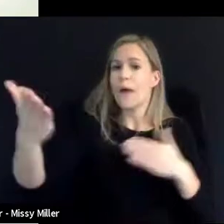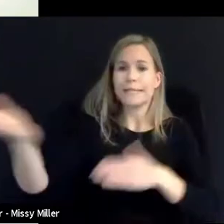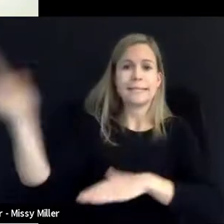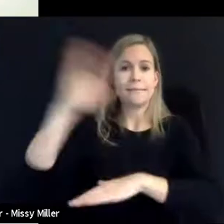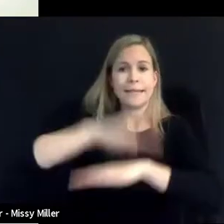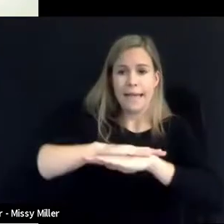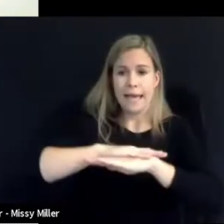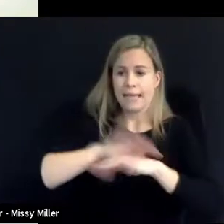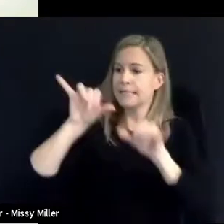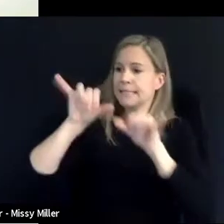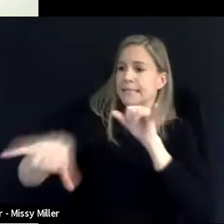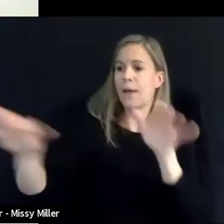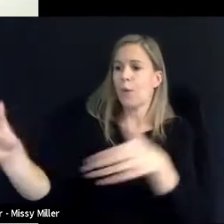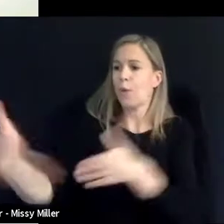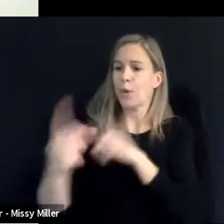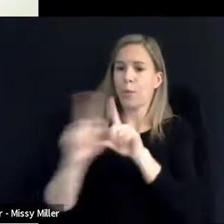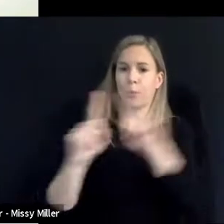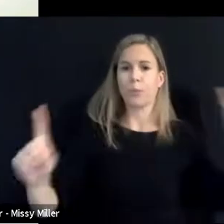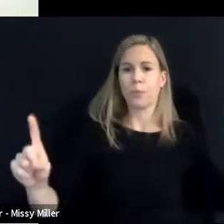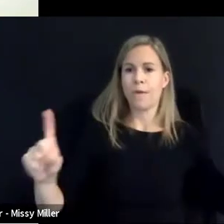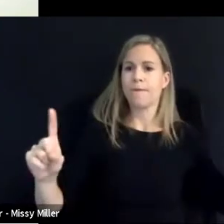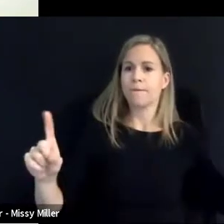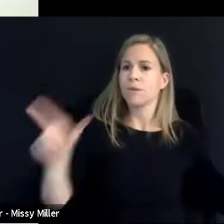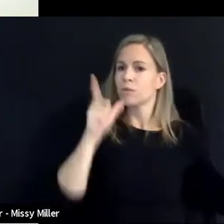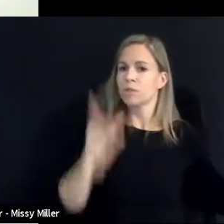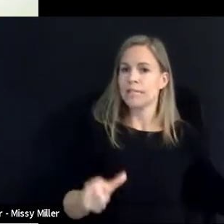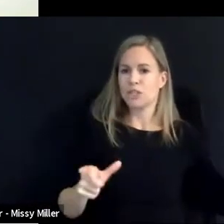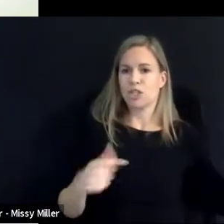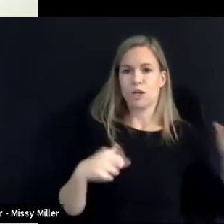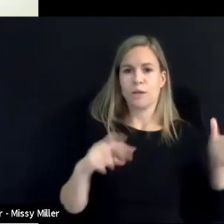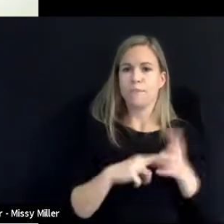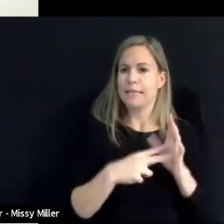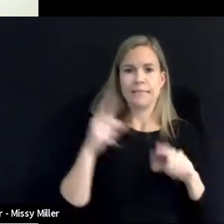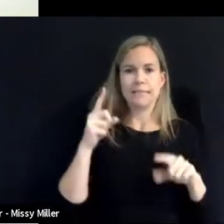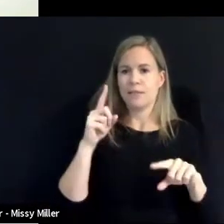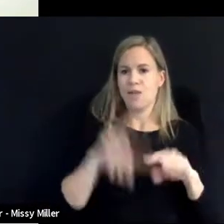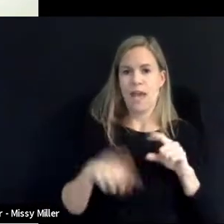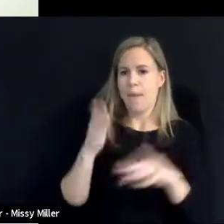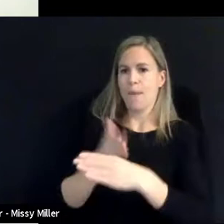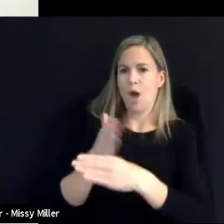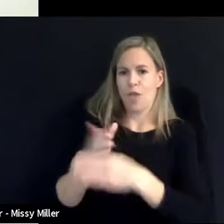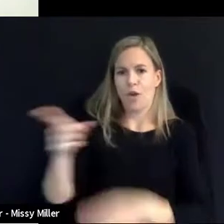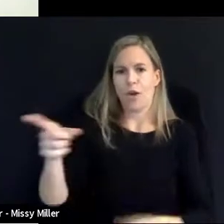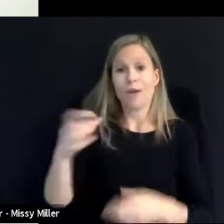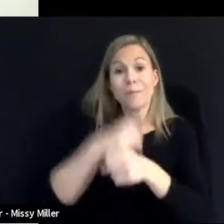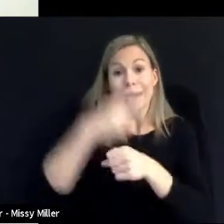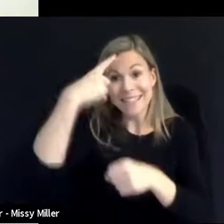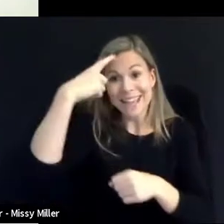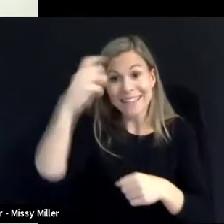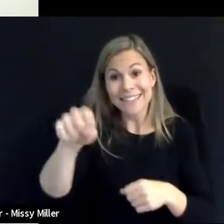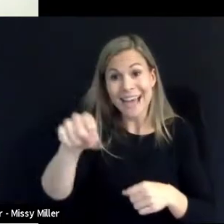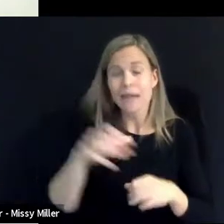So you're away from her and can't be bothering her, okay? That makes a certain amount of sense, but you have to know about it ahead of time.